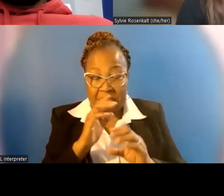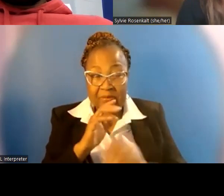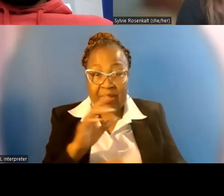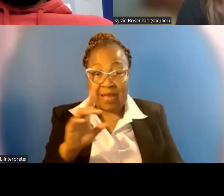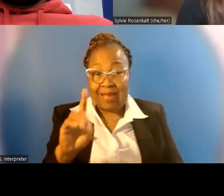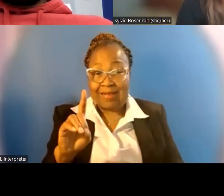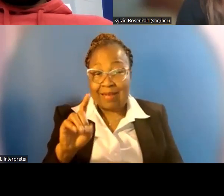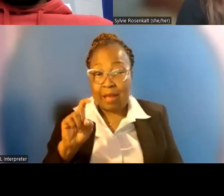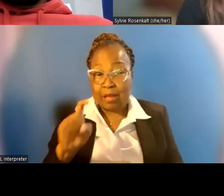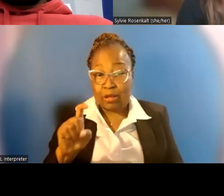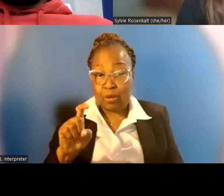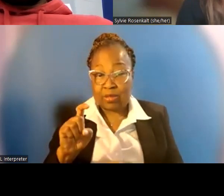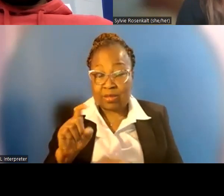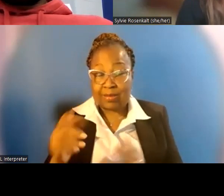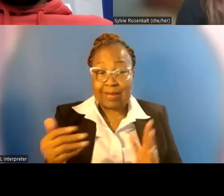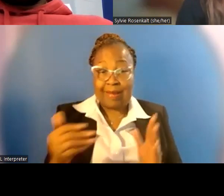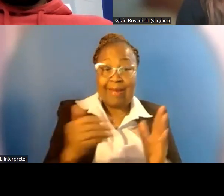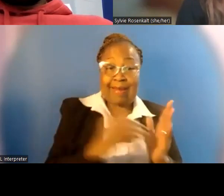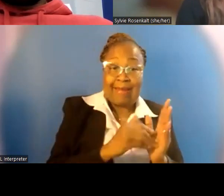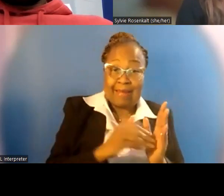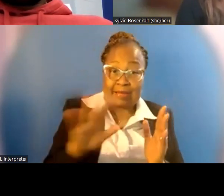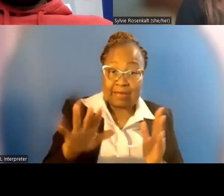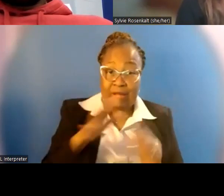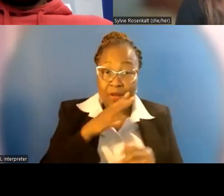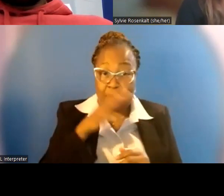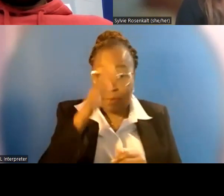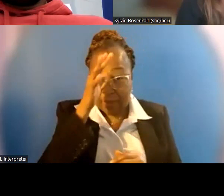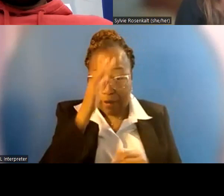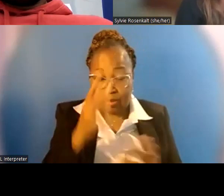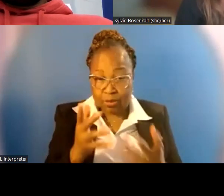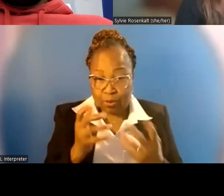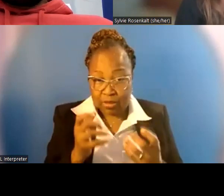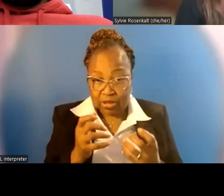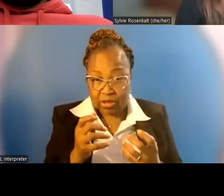against their parents' wishes or they haven't and they don't tell their parents